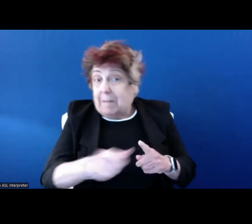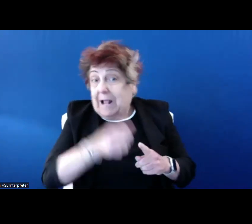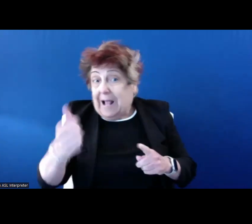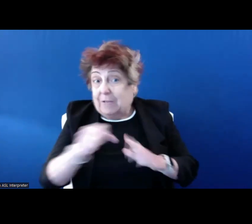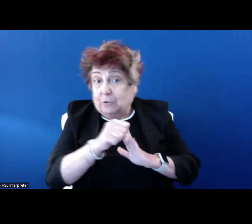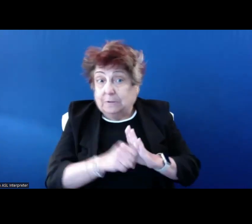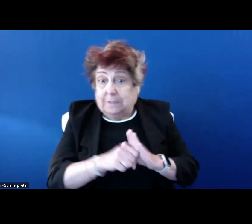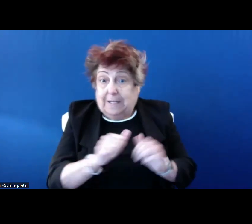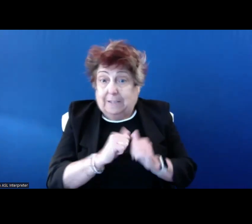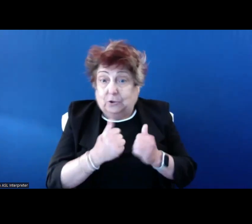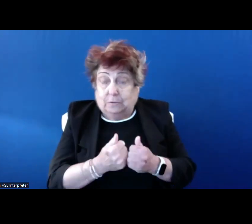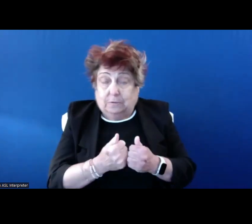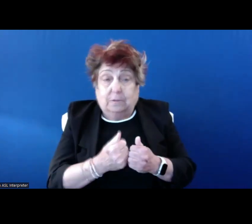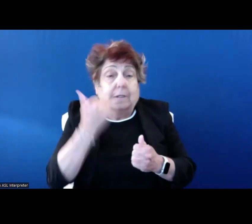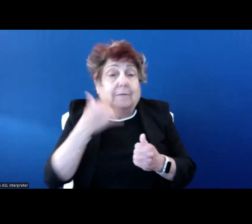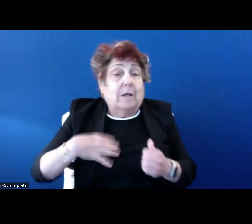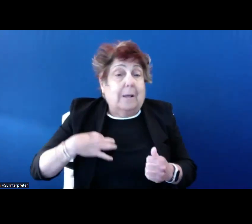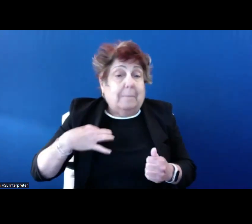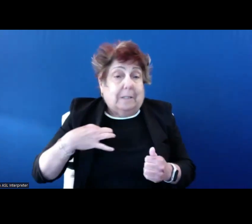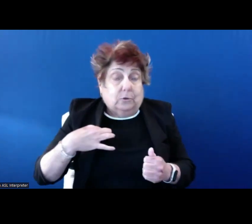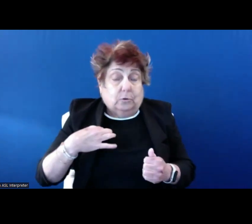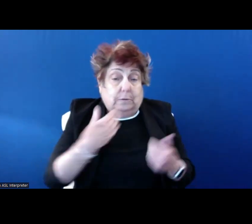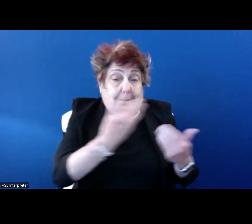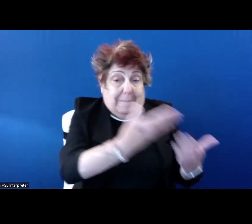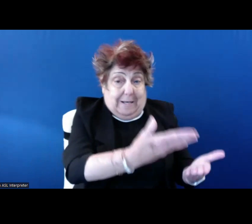effort with efforts with the required state agency.